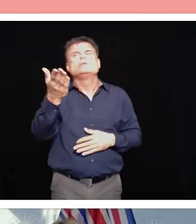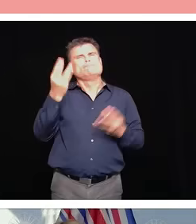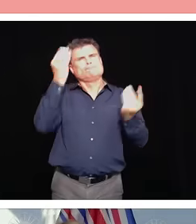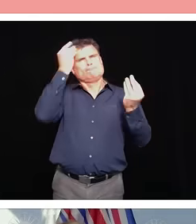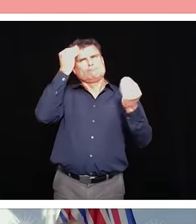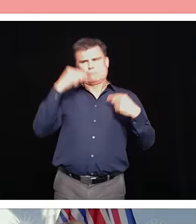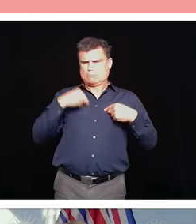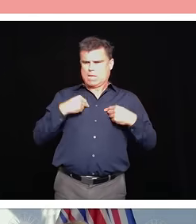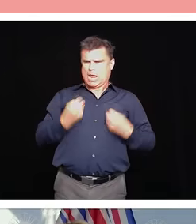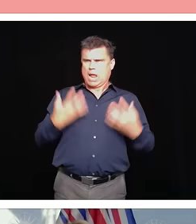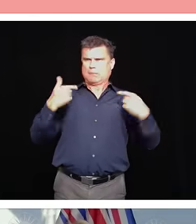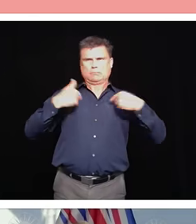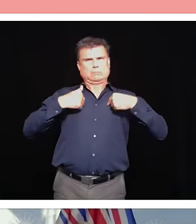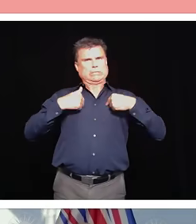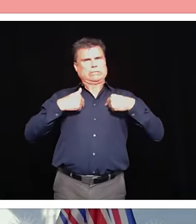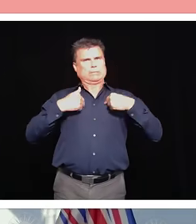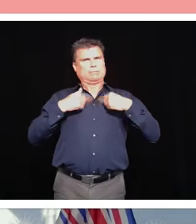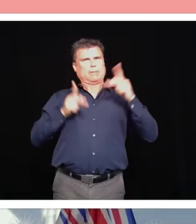and passing on amongst each other and their